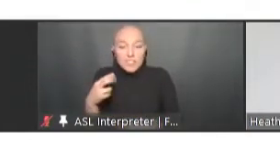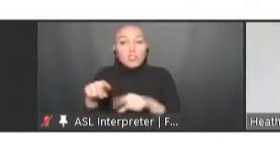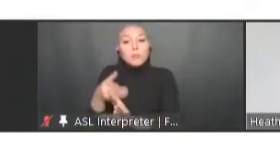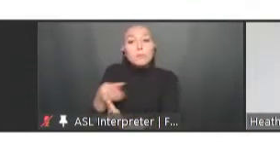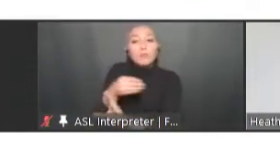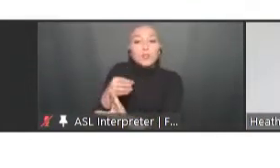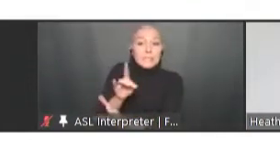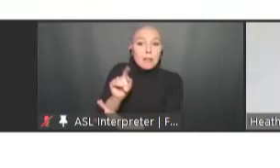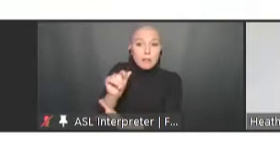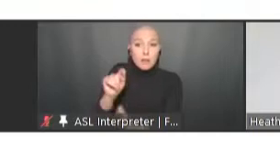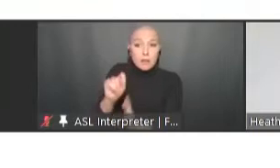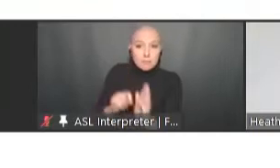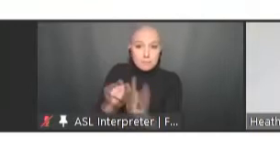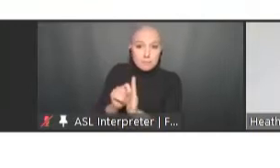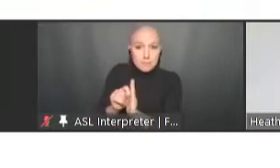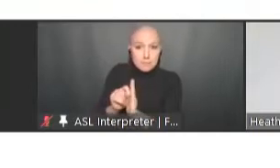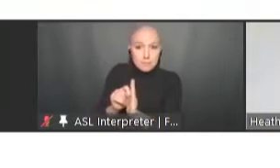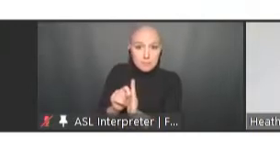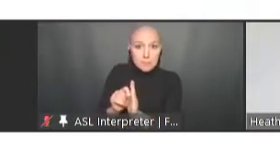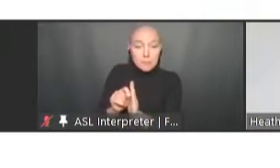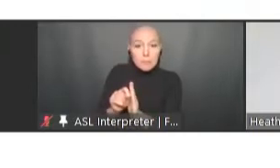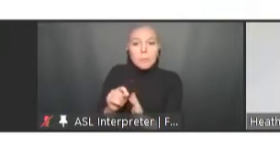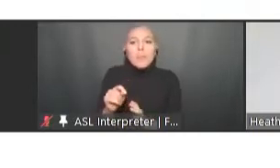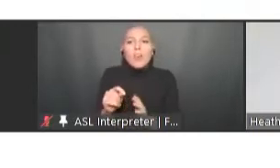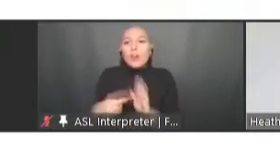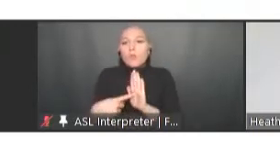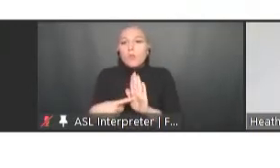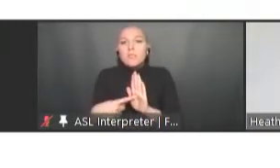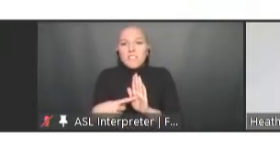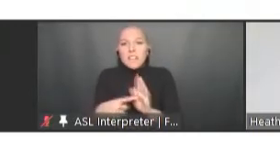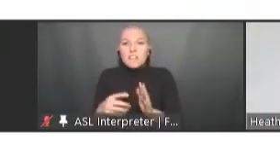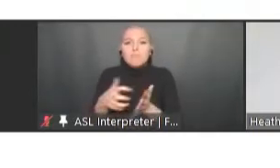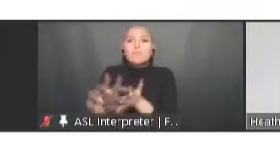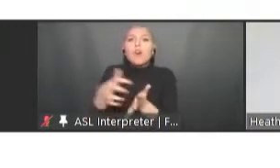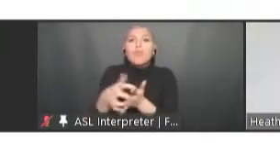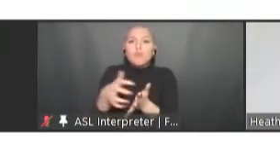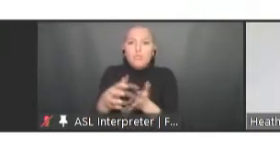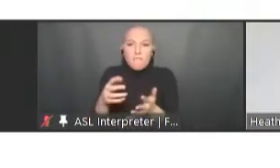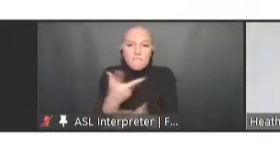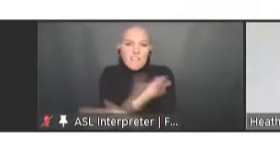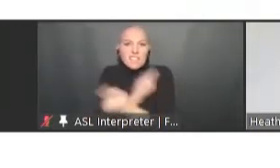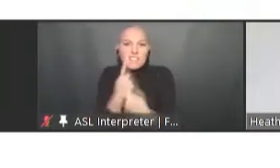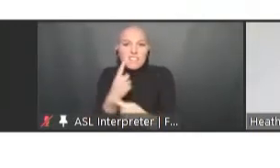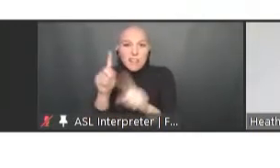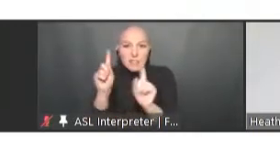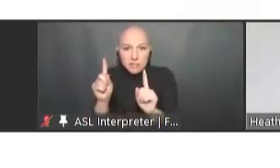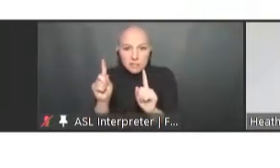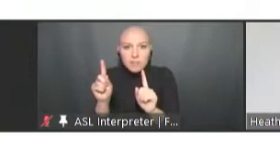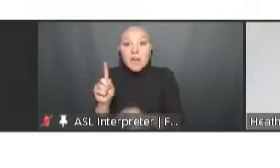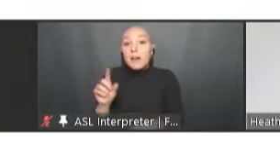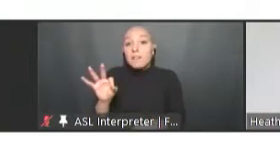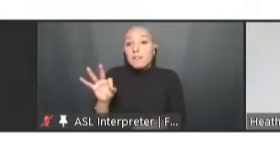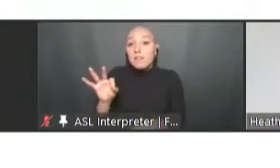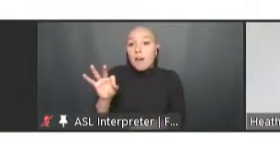representing a crude VE of 93 percent, nine times the risk of infection during Delta emergence,